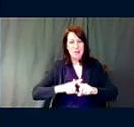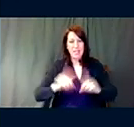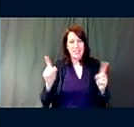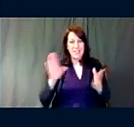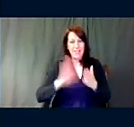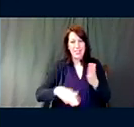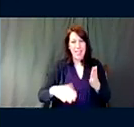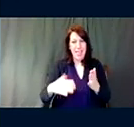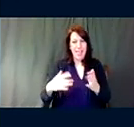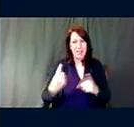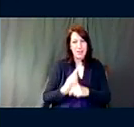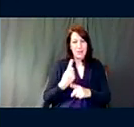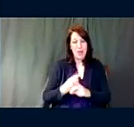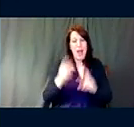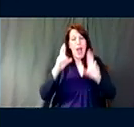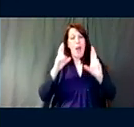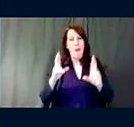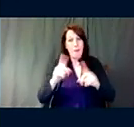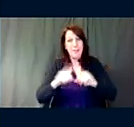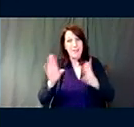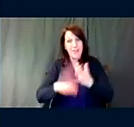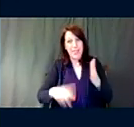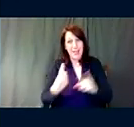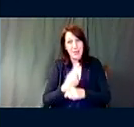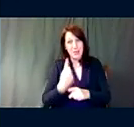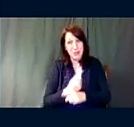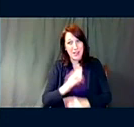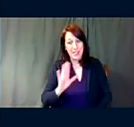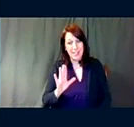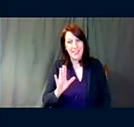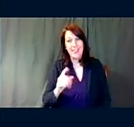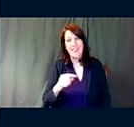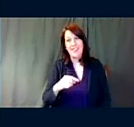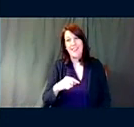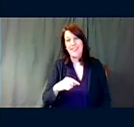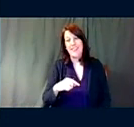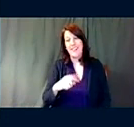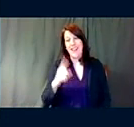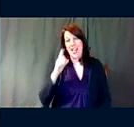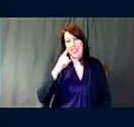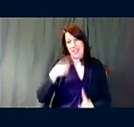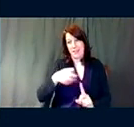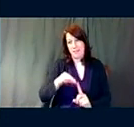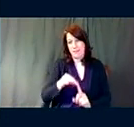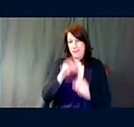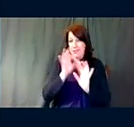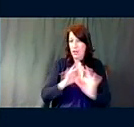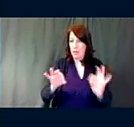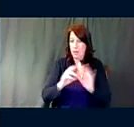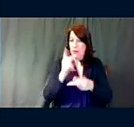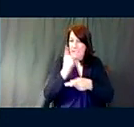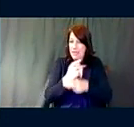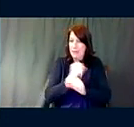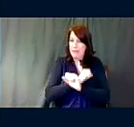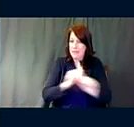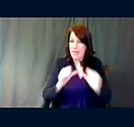I KNOW IT'S GOING TO BE DIFFERENT THAN USUAL. I HOPE IT WILL BE A LITTLE DIFFERENT THAN USUAL. I THINK IT'S PARTICULARLY